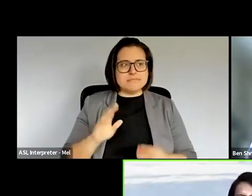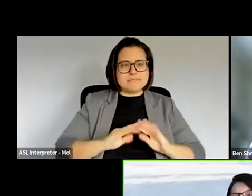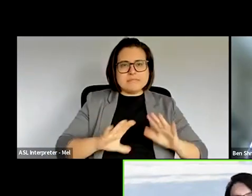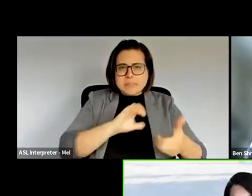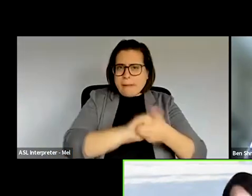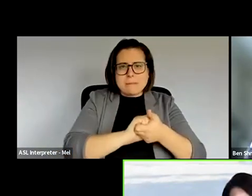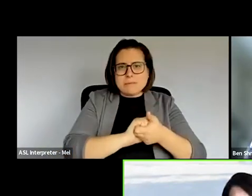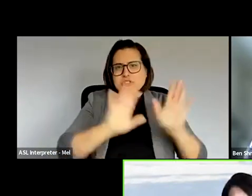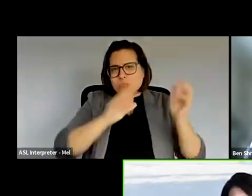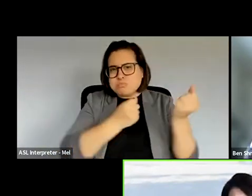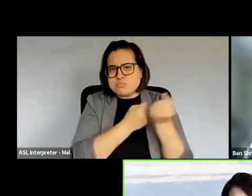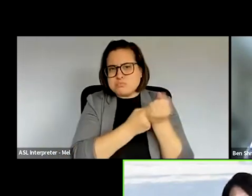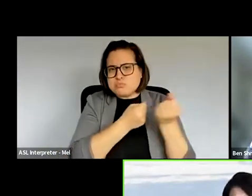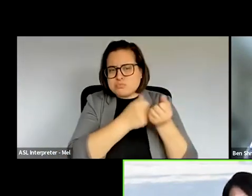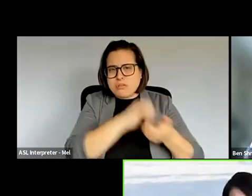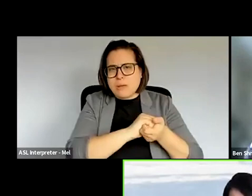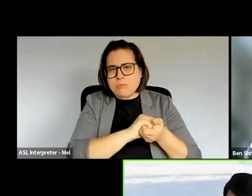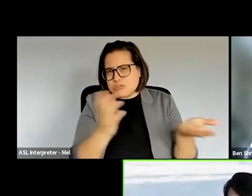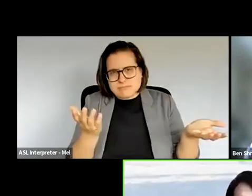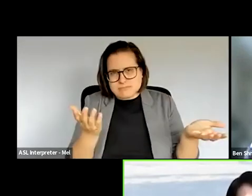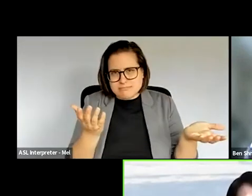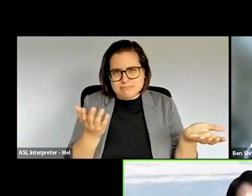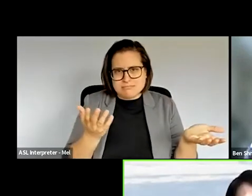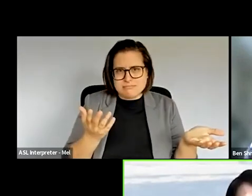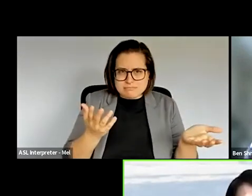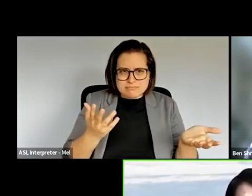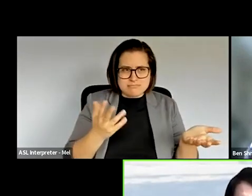I'm a big fan of that because that's what we do with our open-source software.